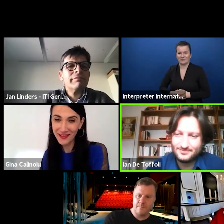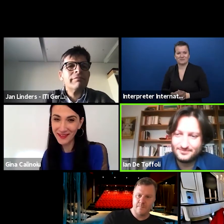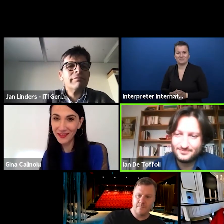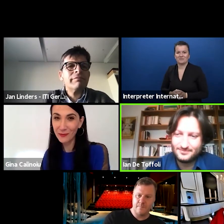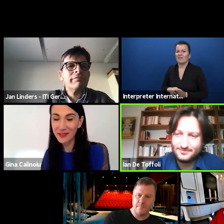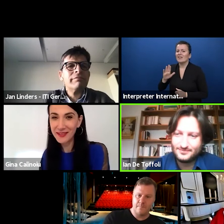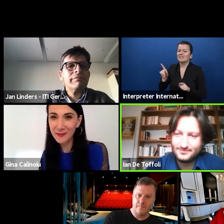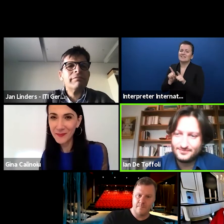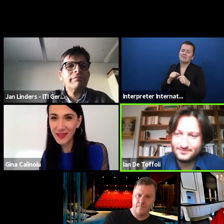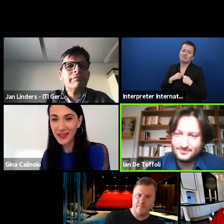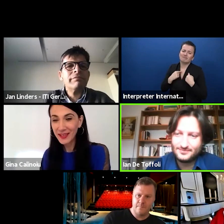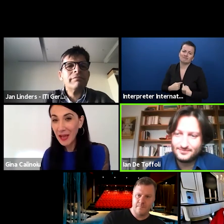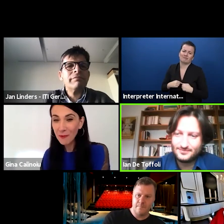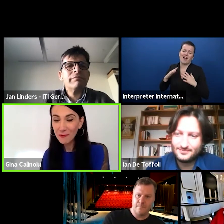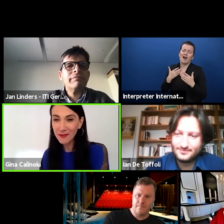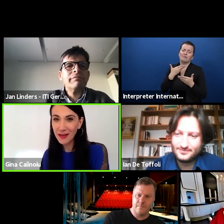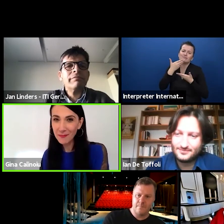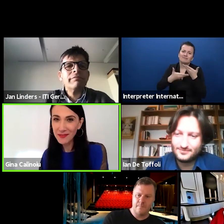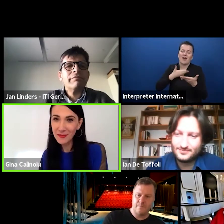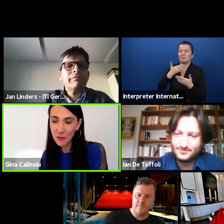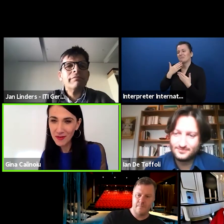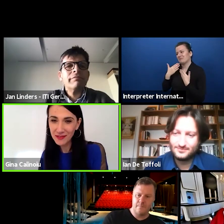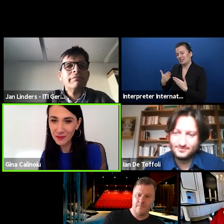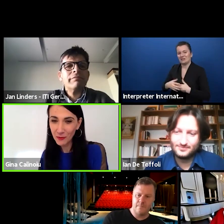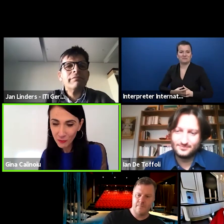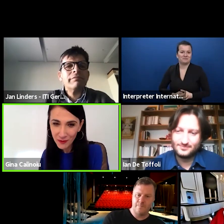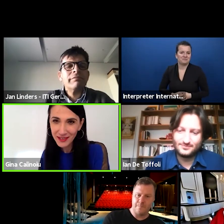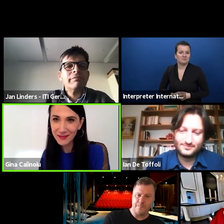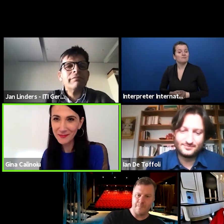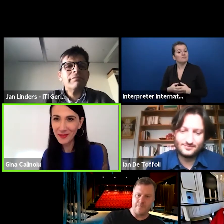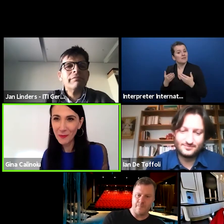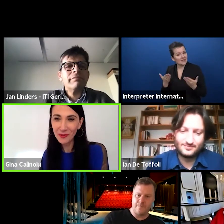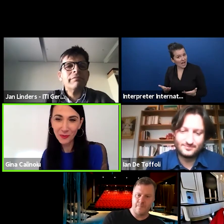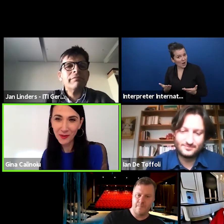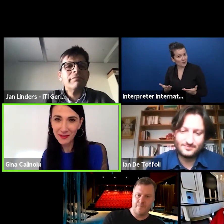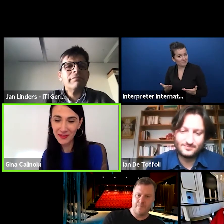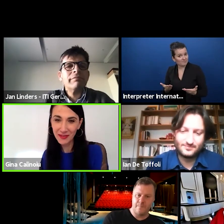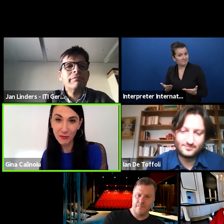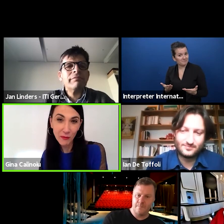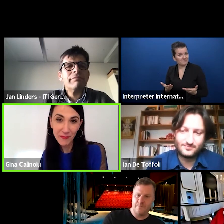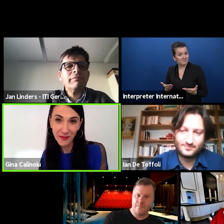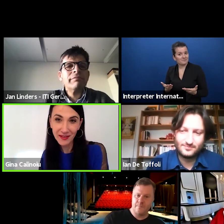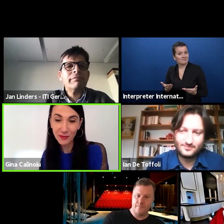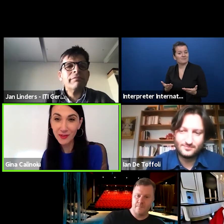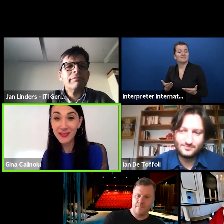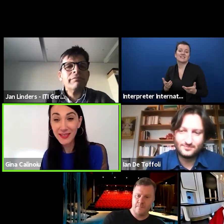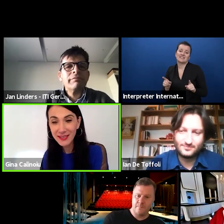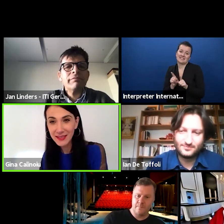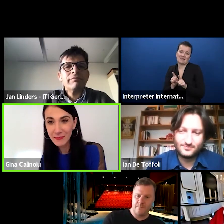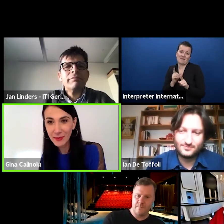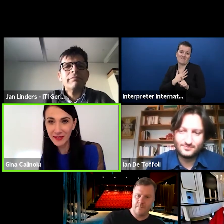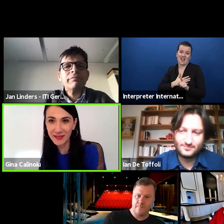kind words. Now comes the moment where we want to express our warm thanks to the 60 speakers